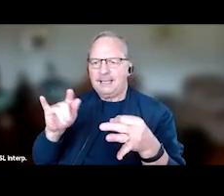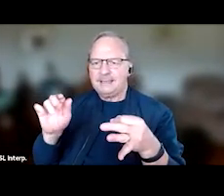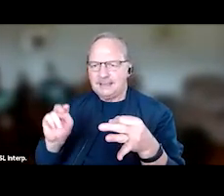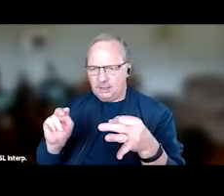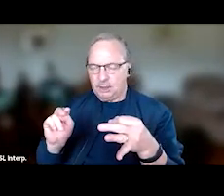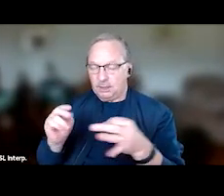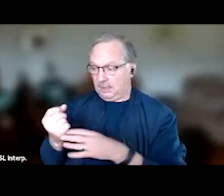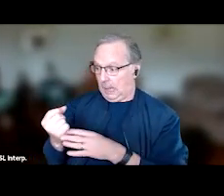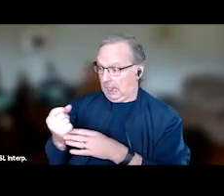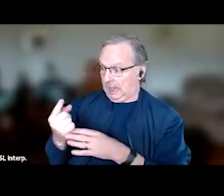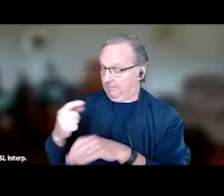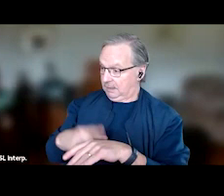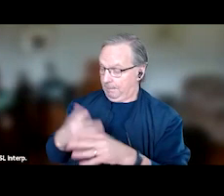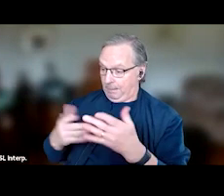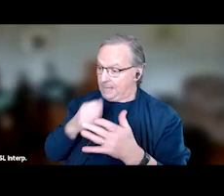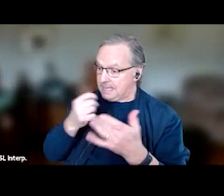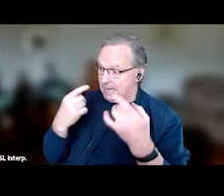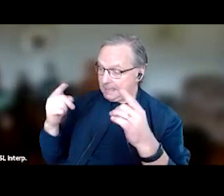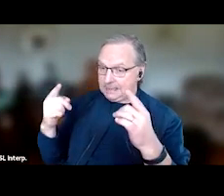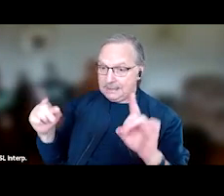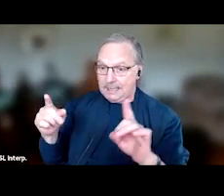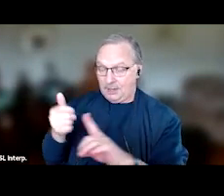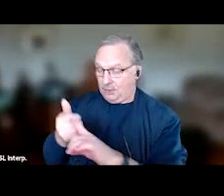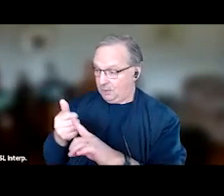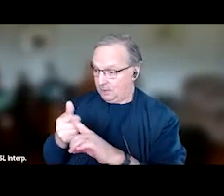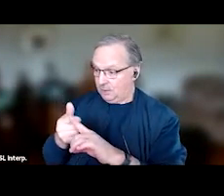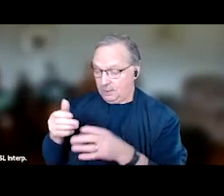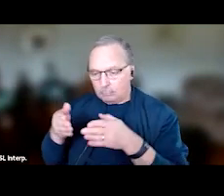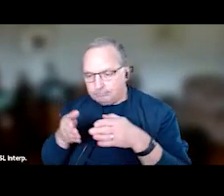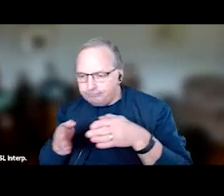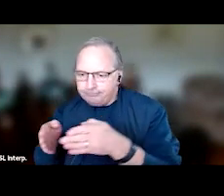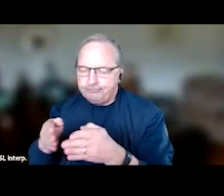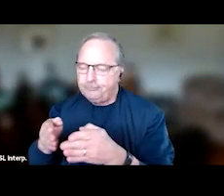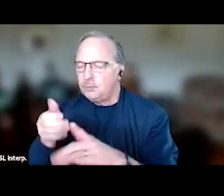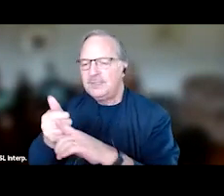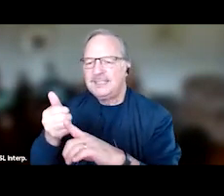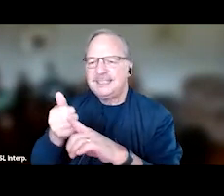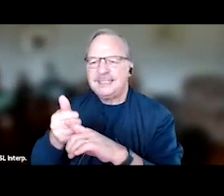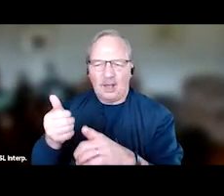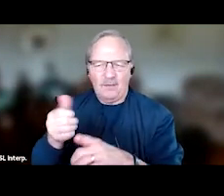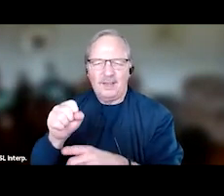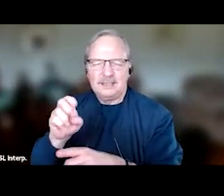they may not succeed in their pathway to self-sufficiency and wellness and recovery.